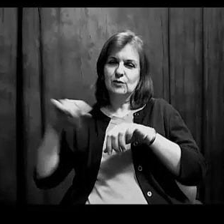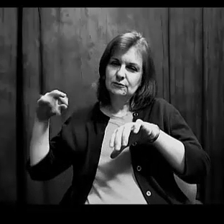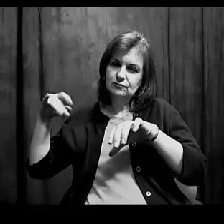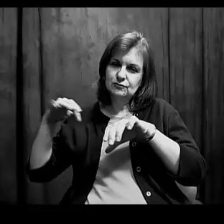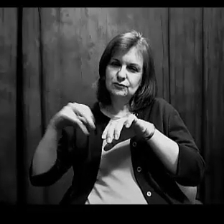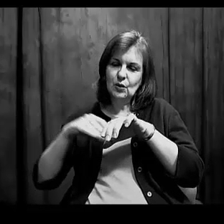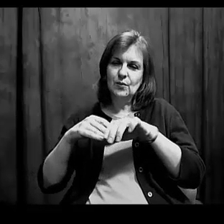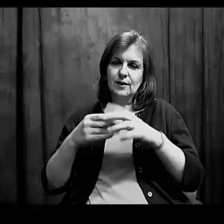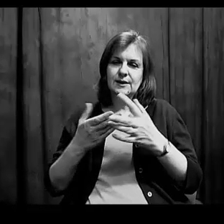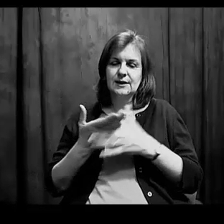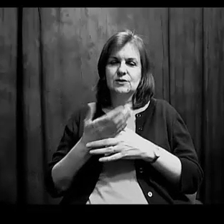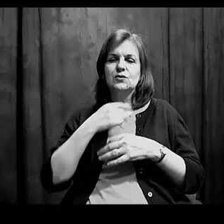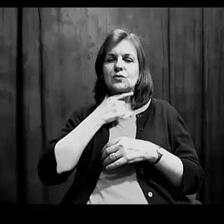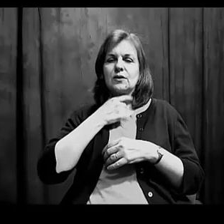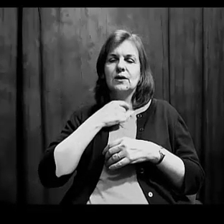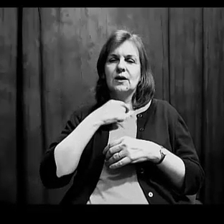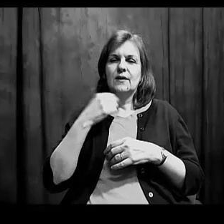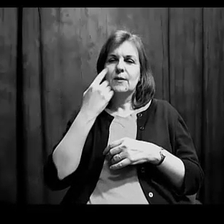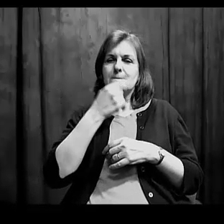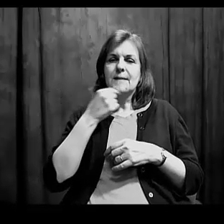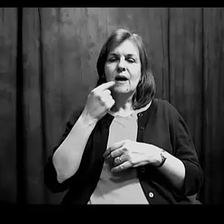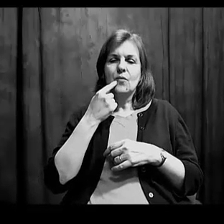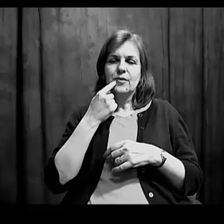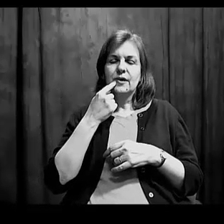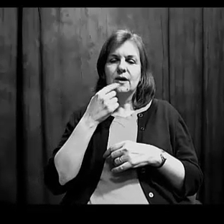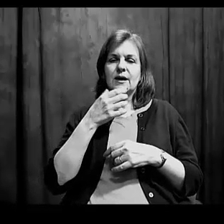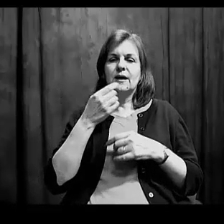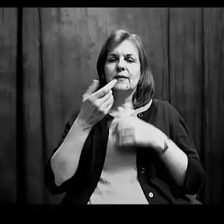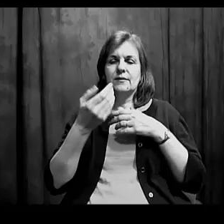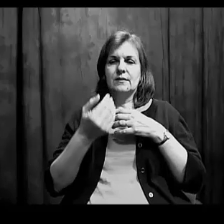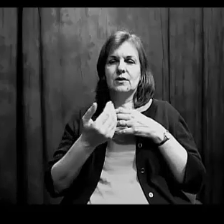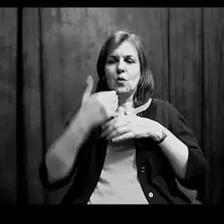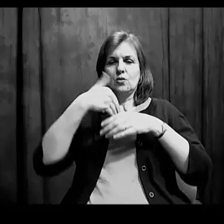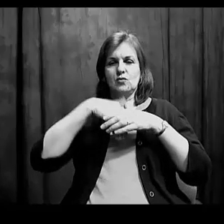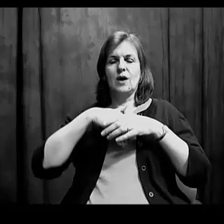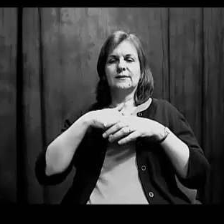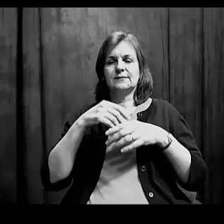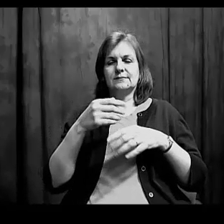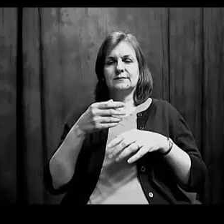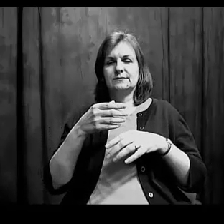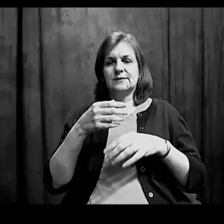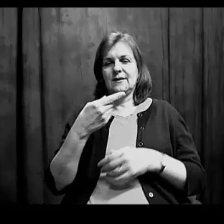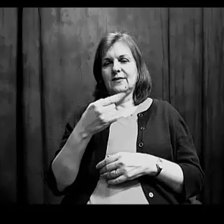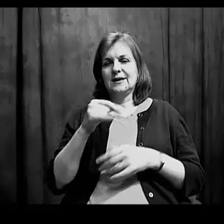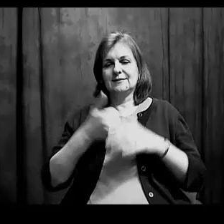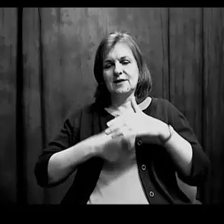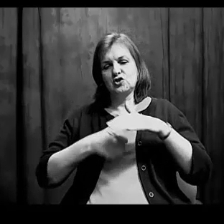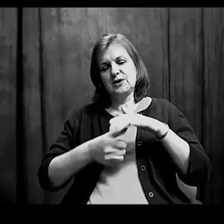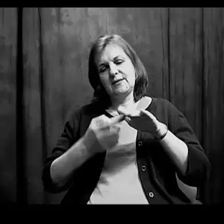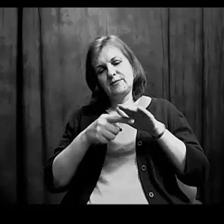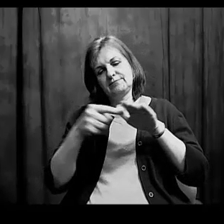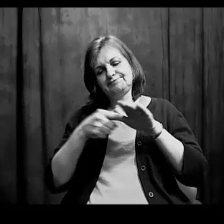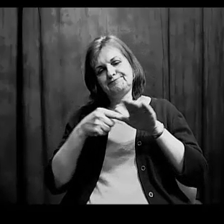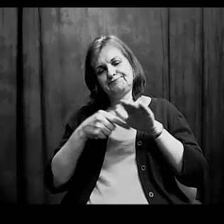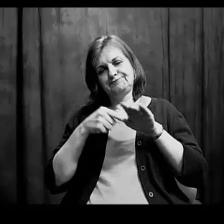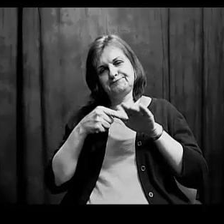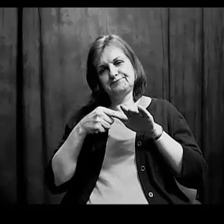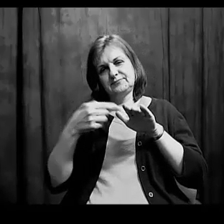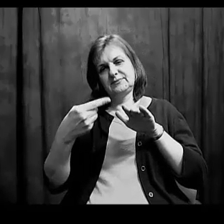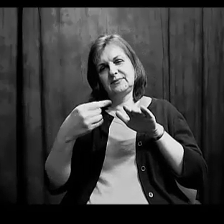buccal cavity (or the mouth) and then going across their gills you see the gills here on the underside of our ray